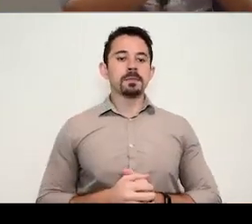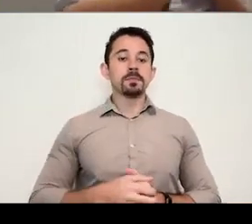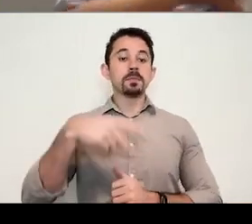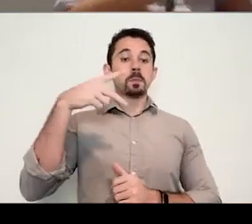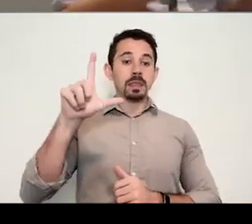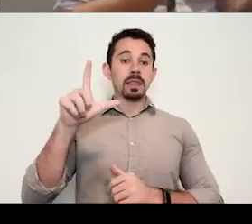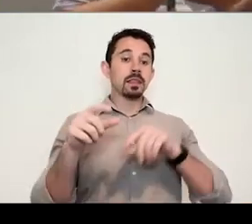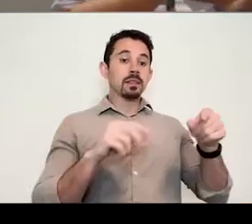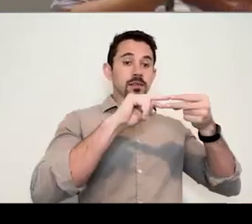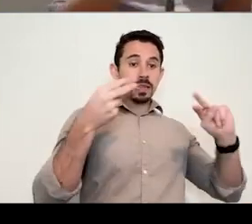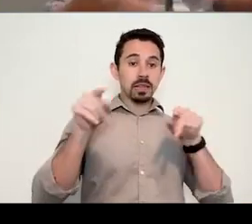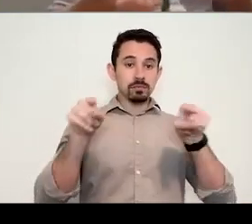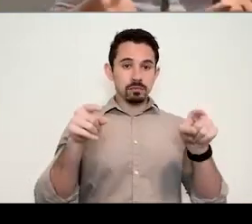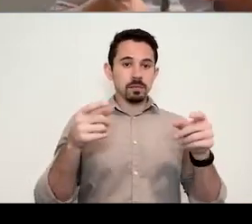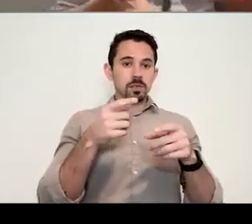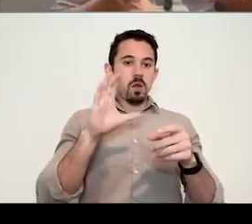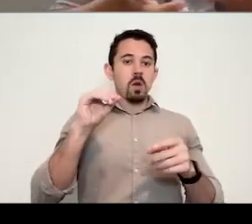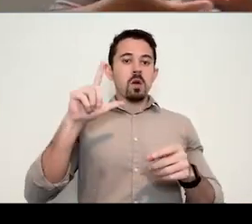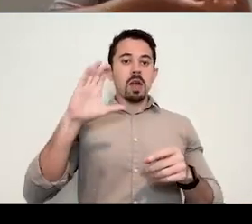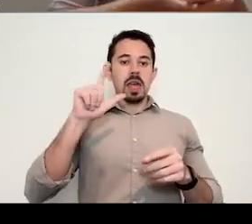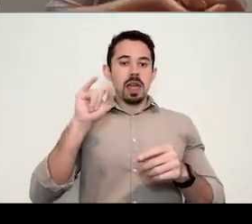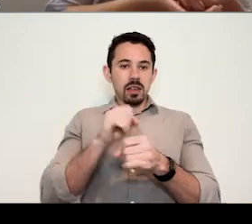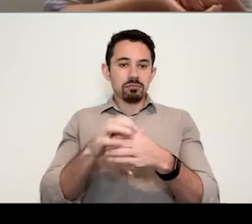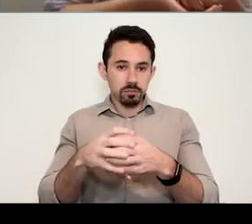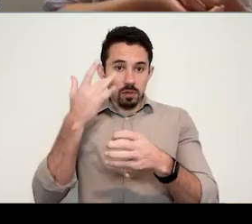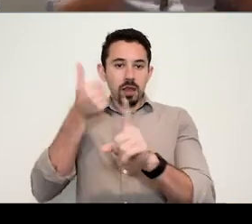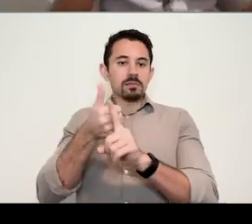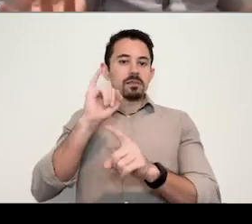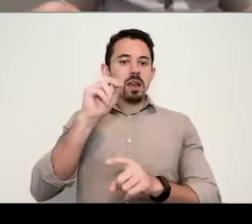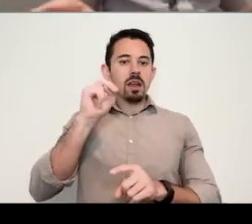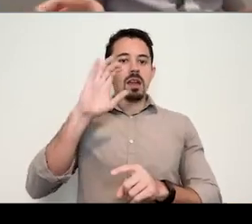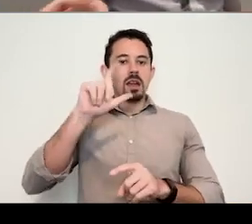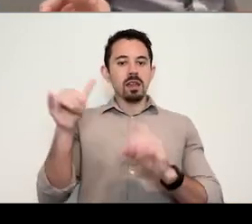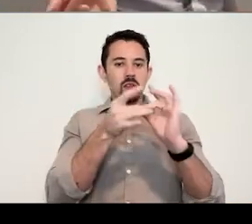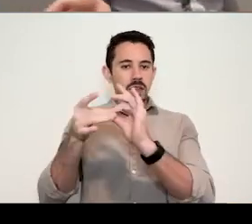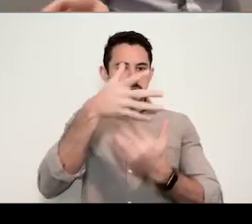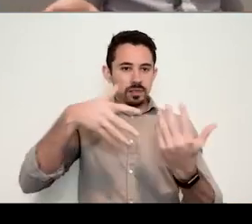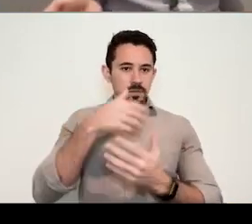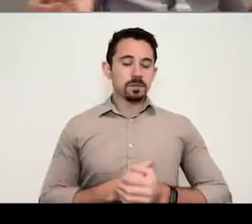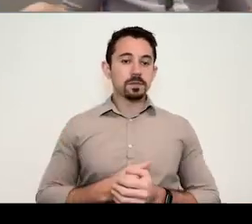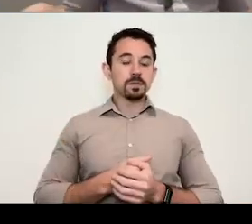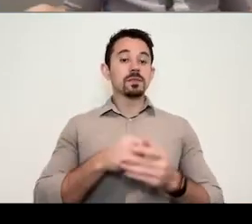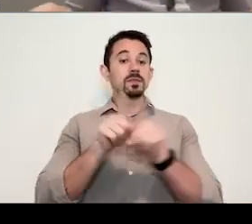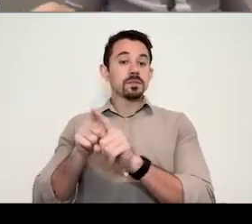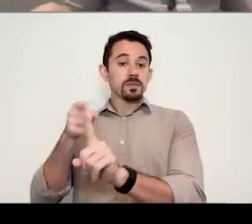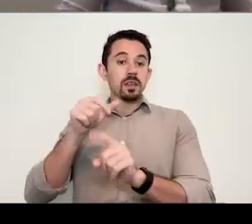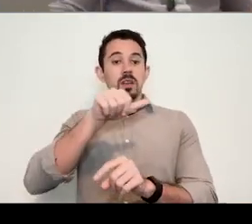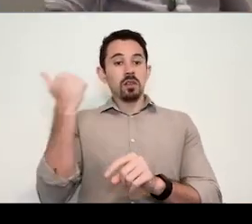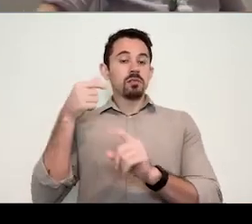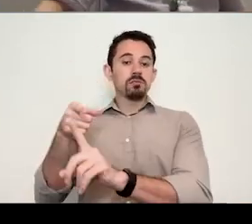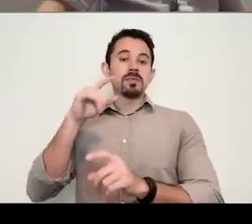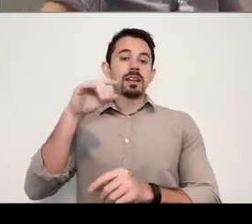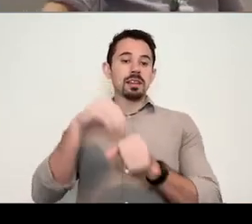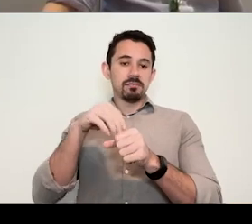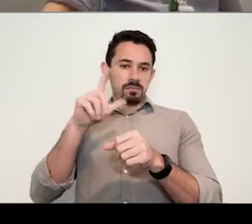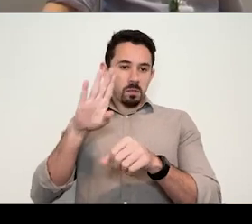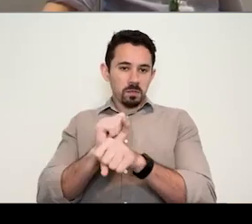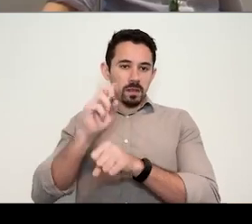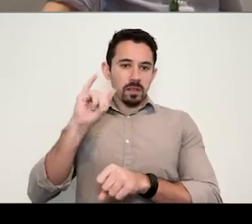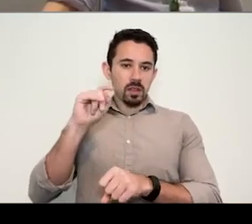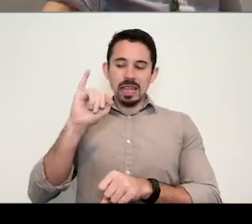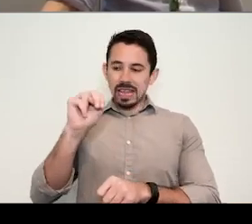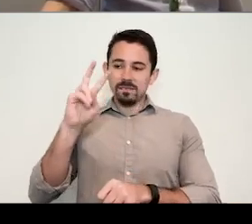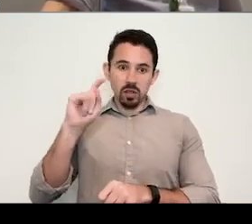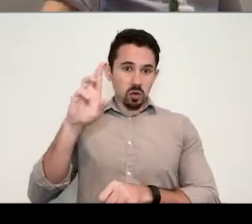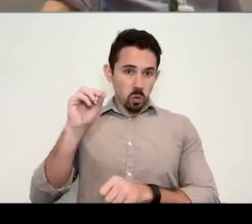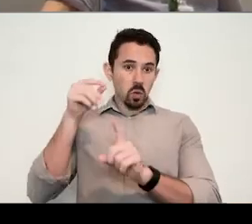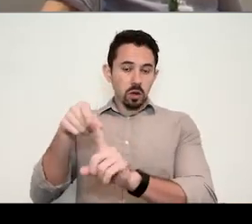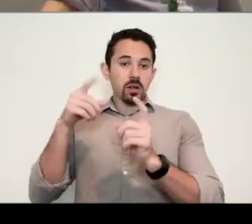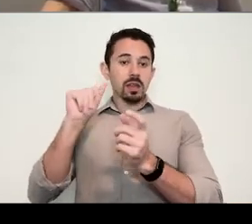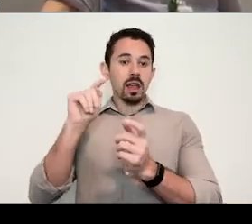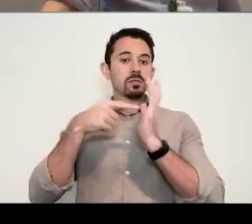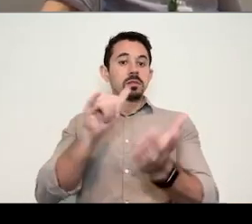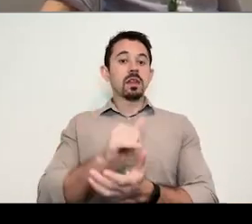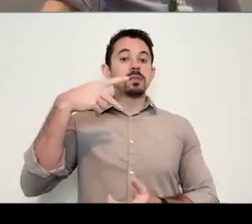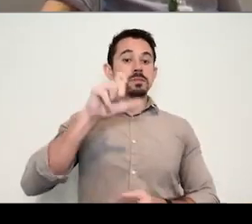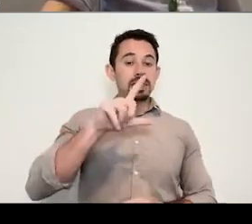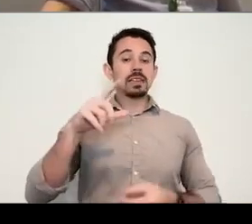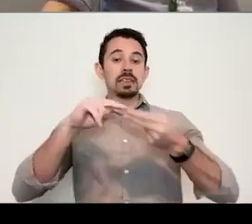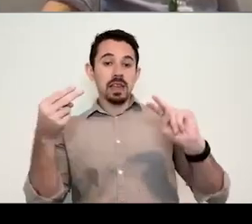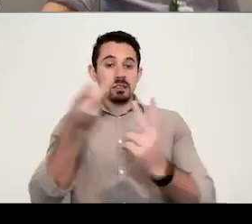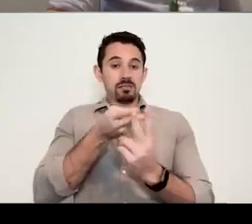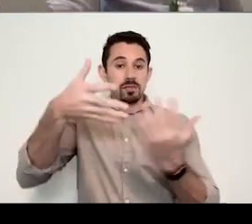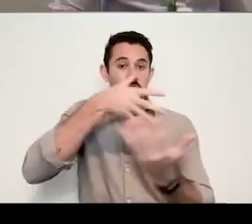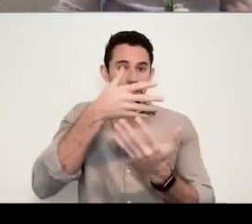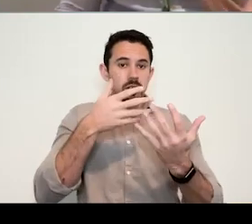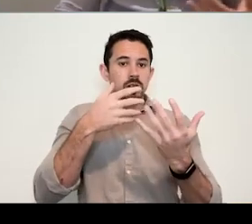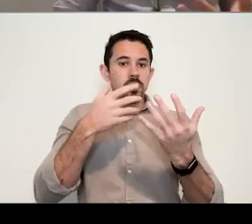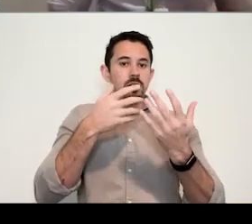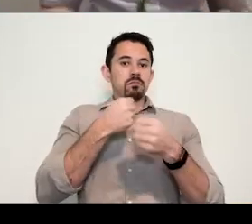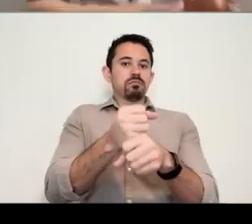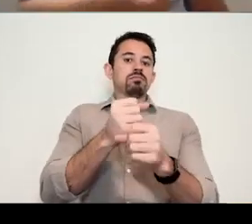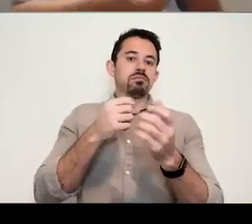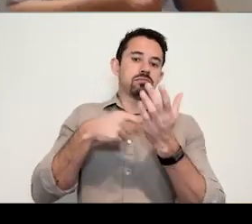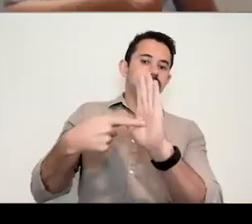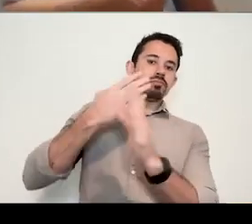confers antibiotic and mucolytic tolerance. So how is the Pel exopolysaccharide made?